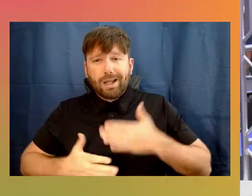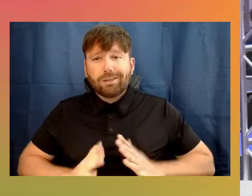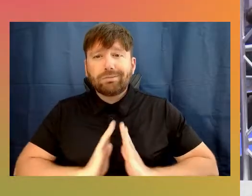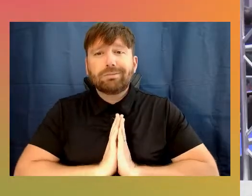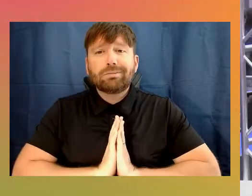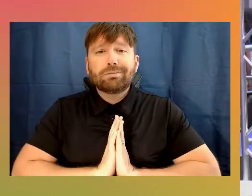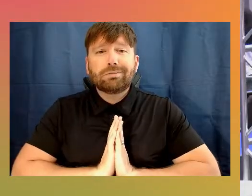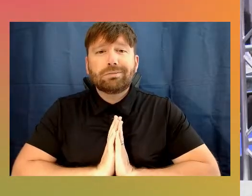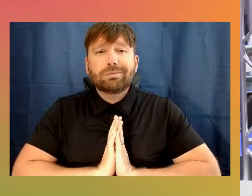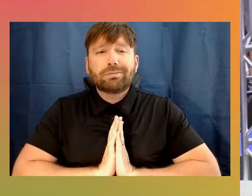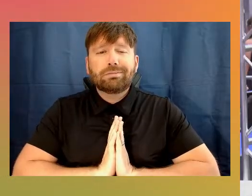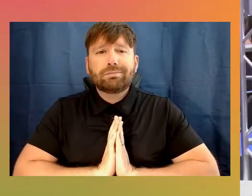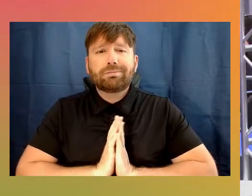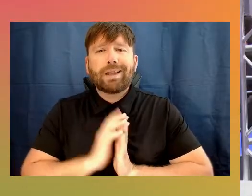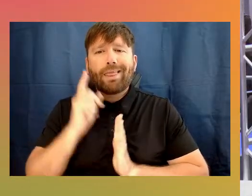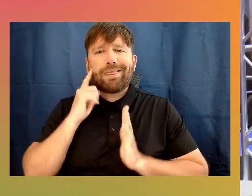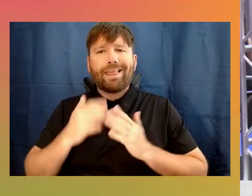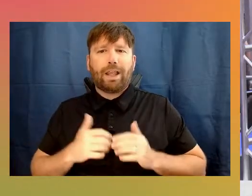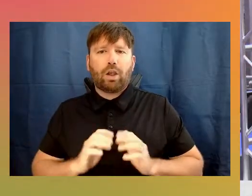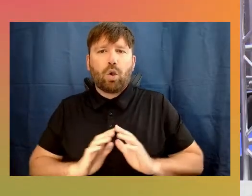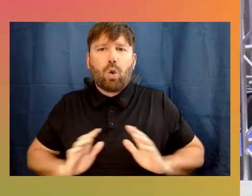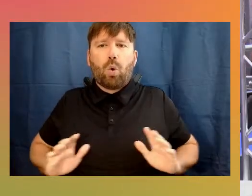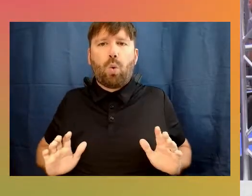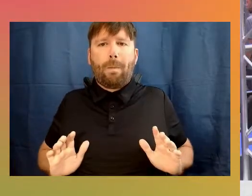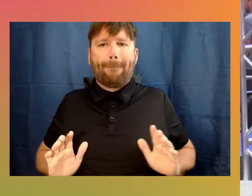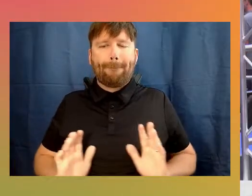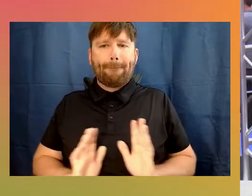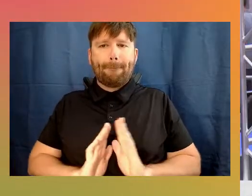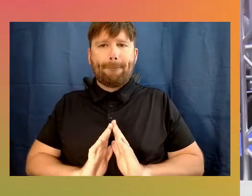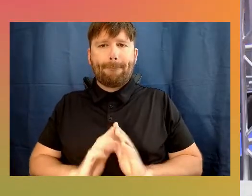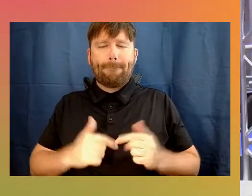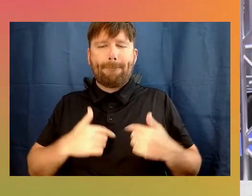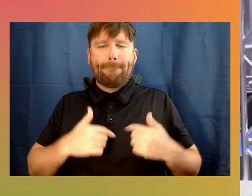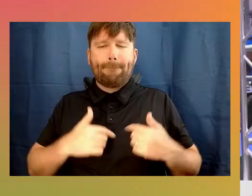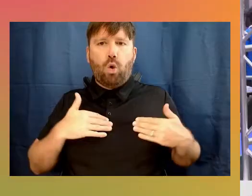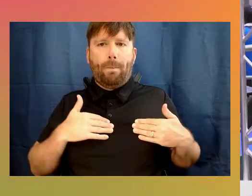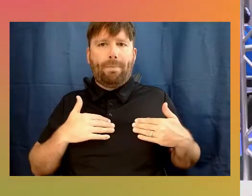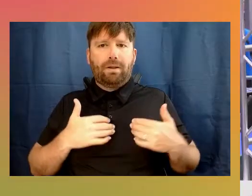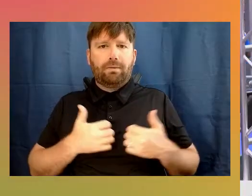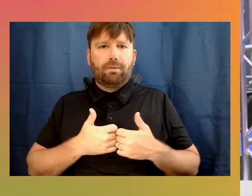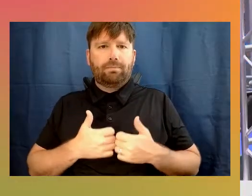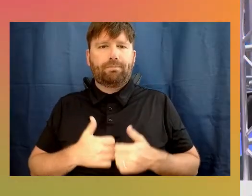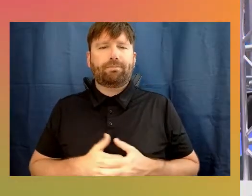IN. HANDS COME TO THE HEART. ELBOWS AND HIPS ARE DRAWING